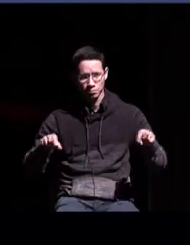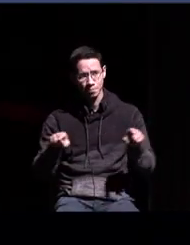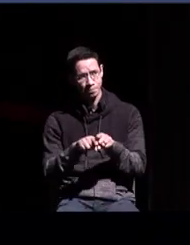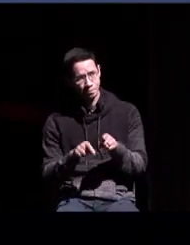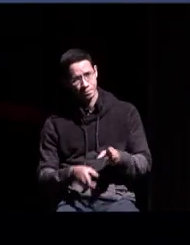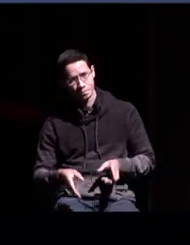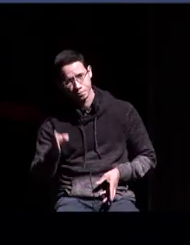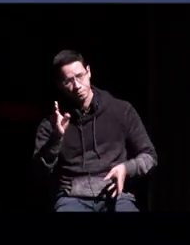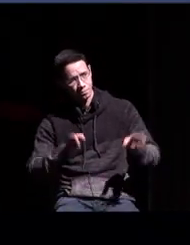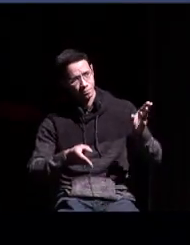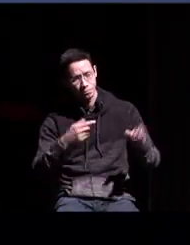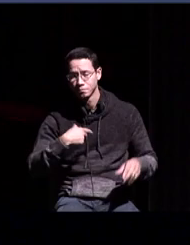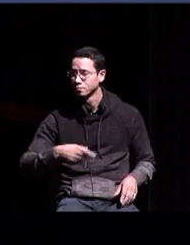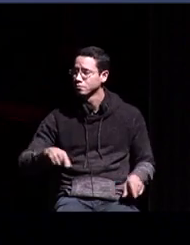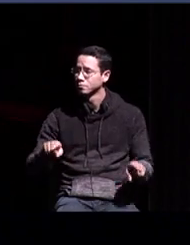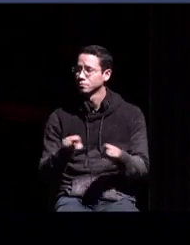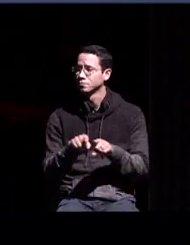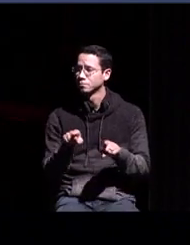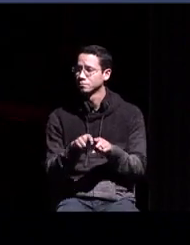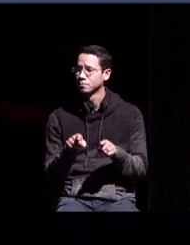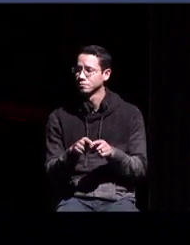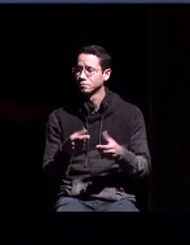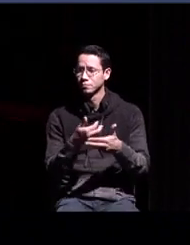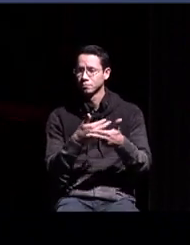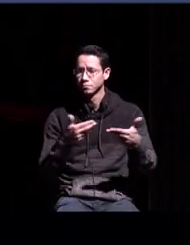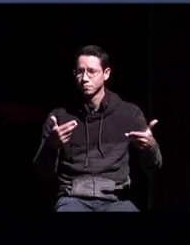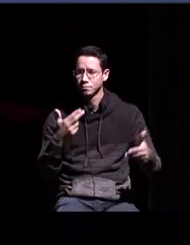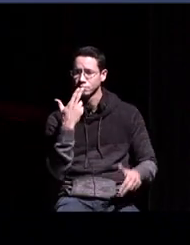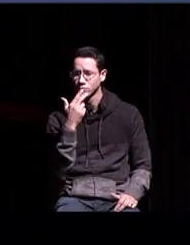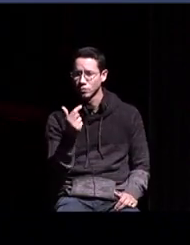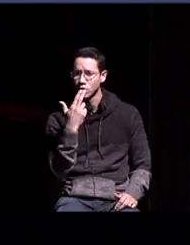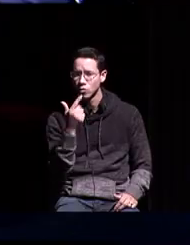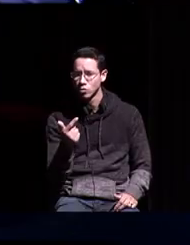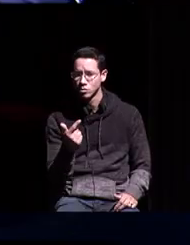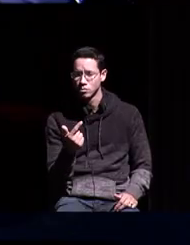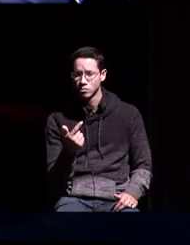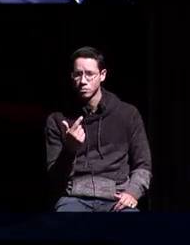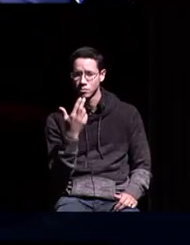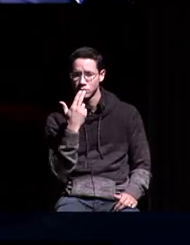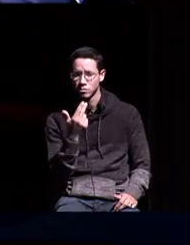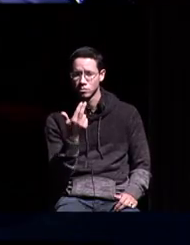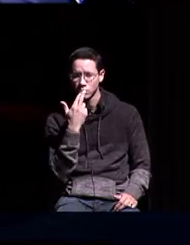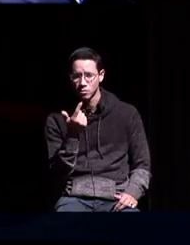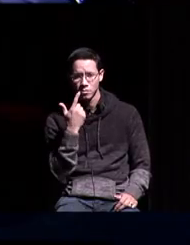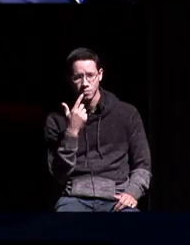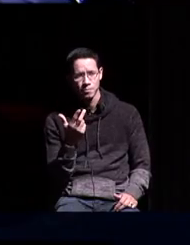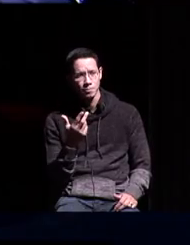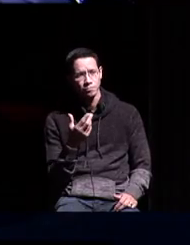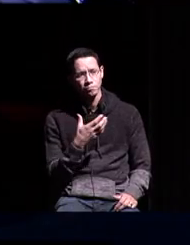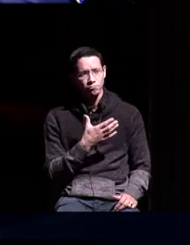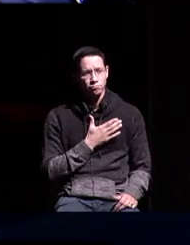that great variety of languages and accents